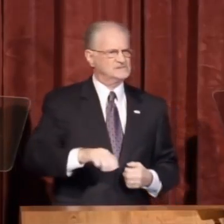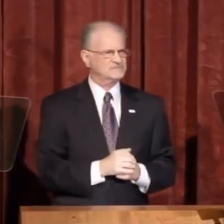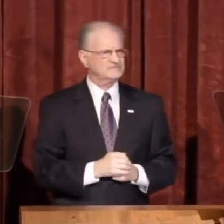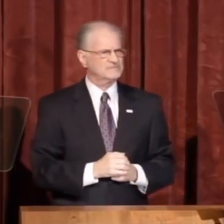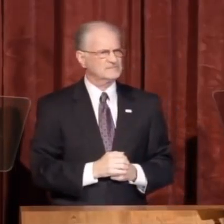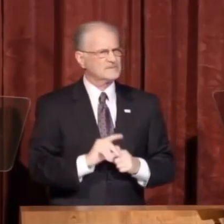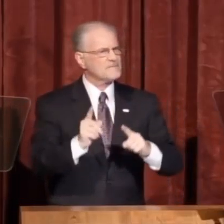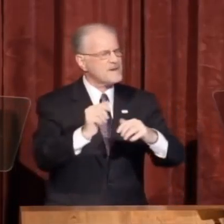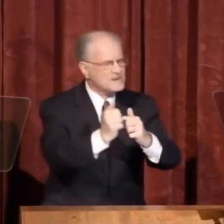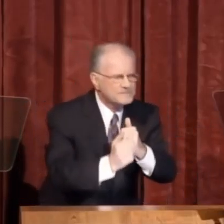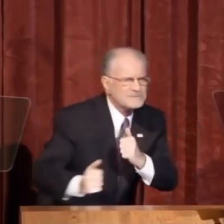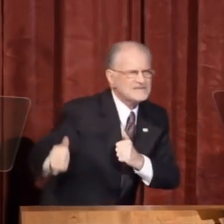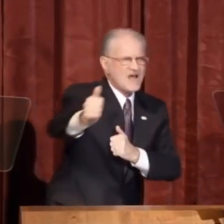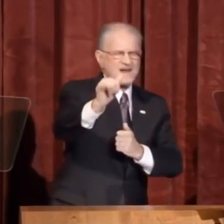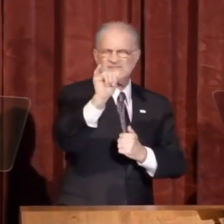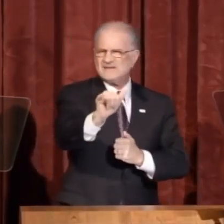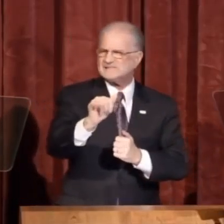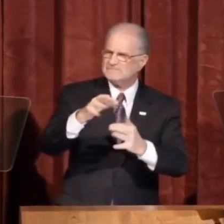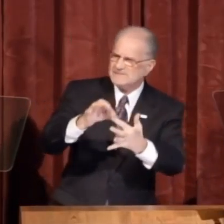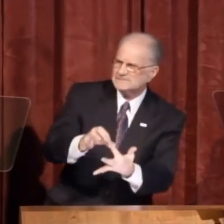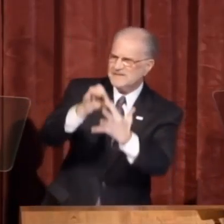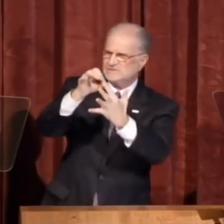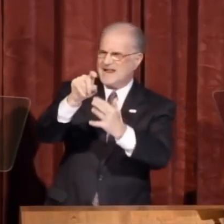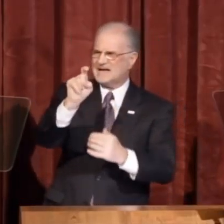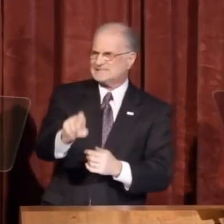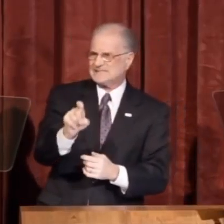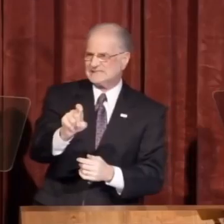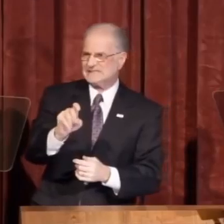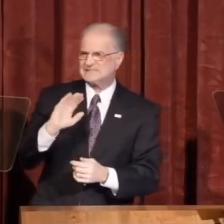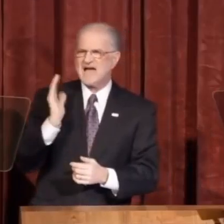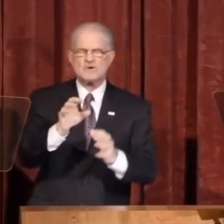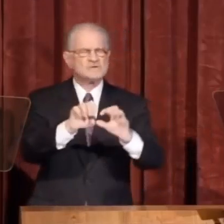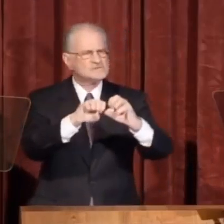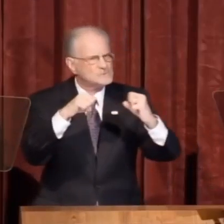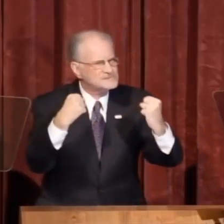There is so much untapped potential,